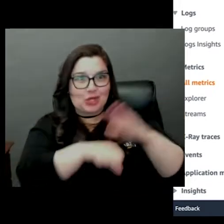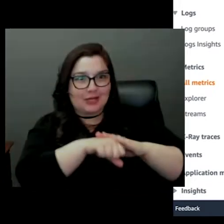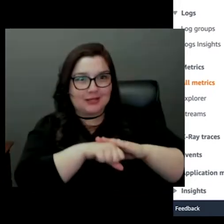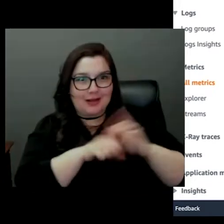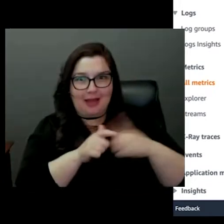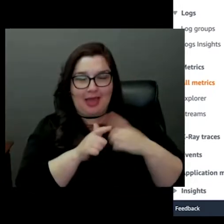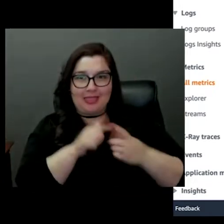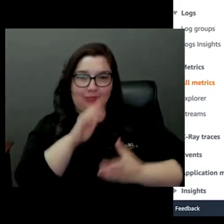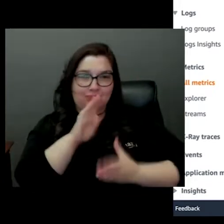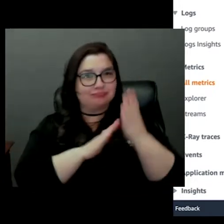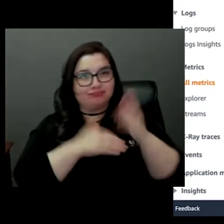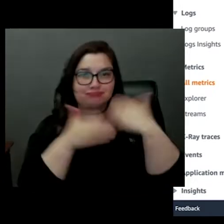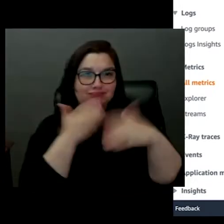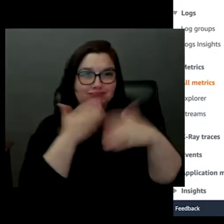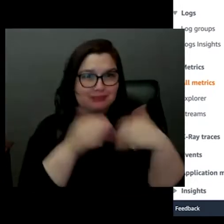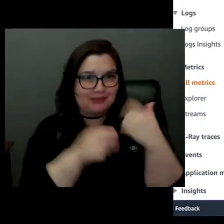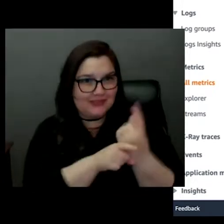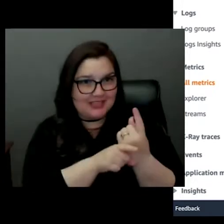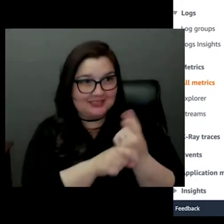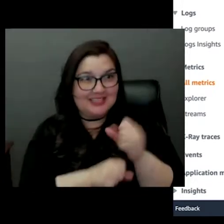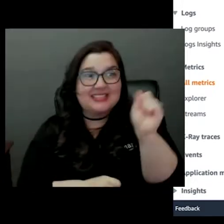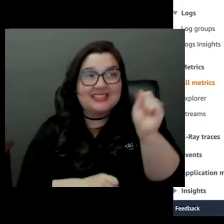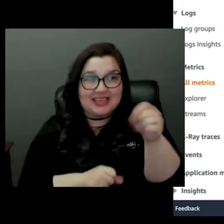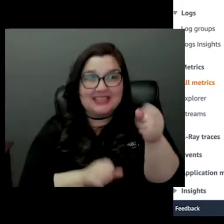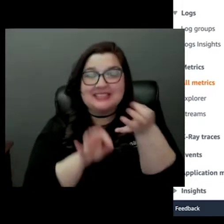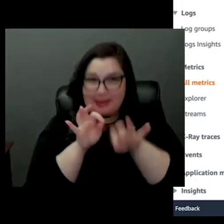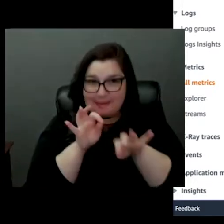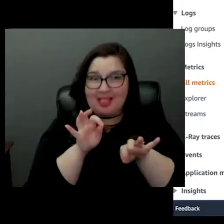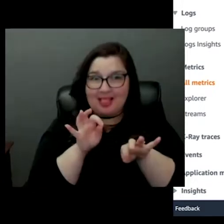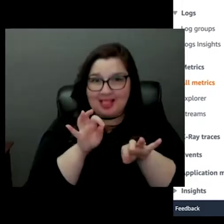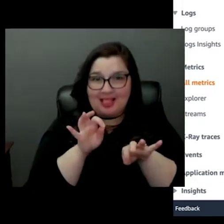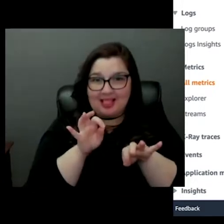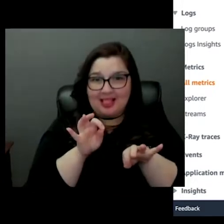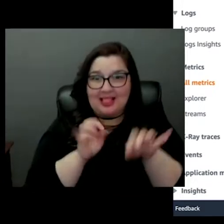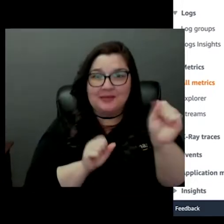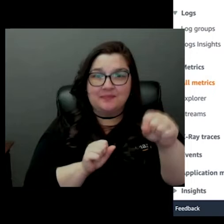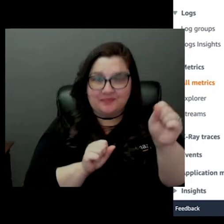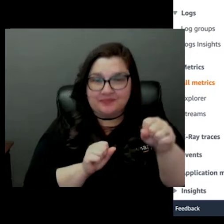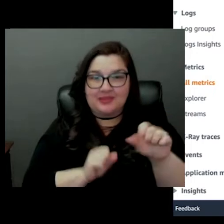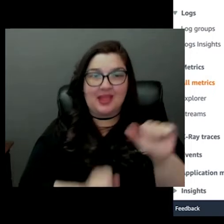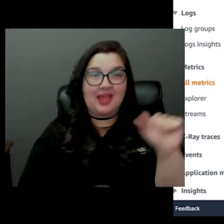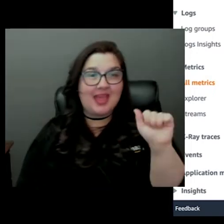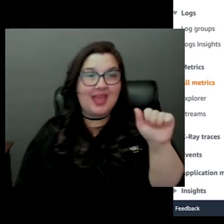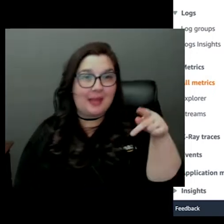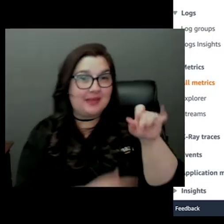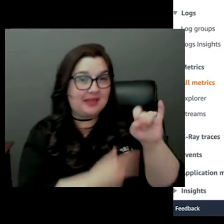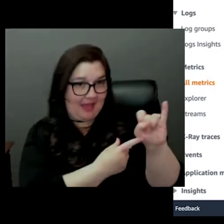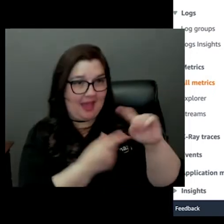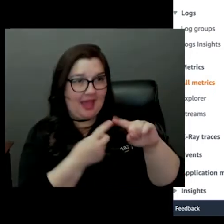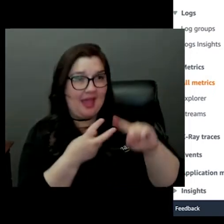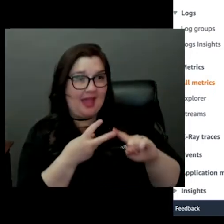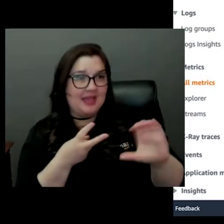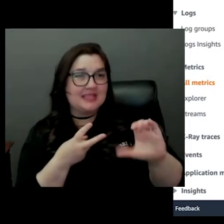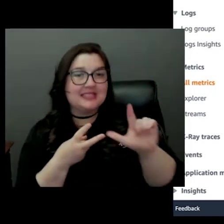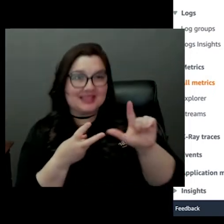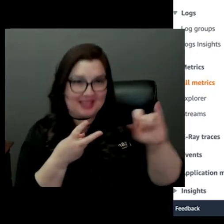I mean, that's simple. Yeah, it's as simple as that. Now you can also do this via API and CLI. And we'll show you an example API in a second